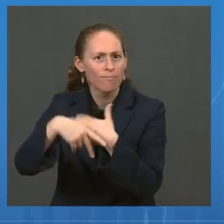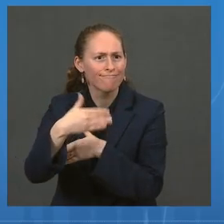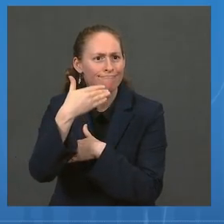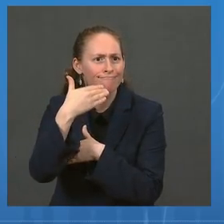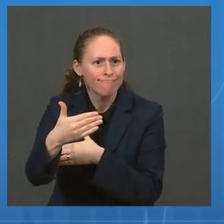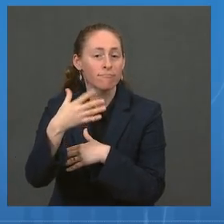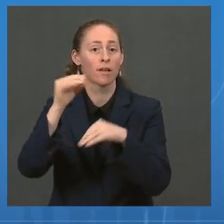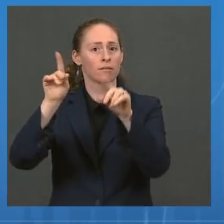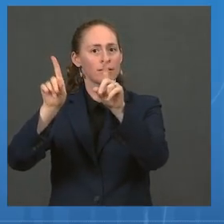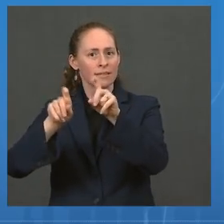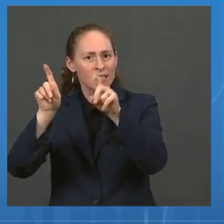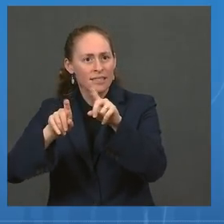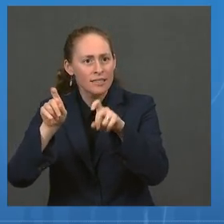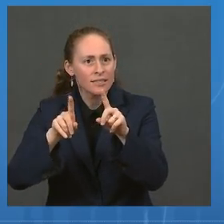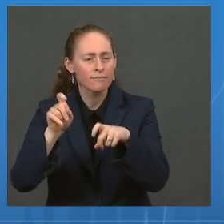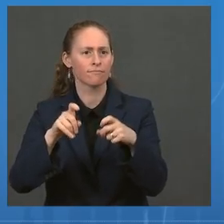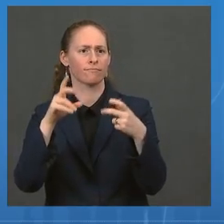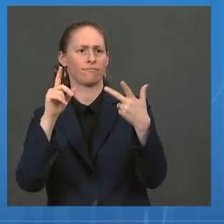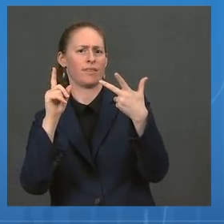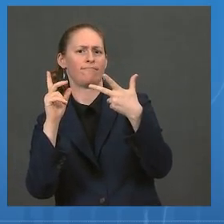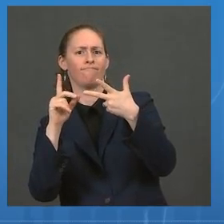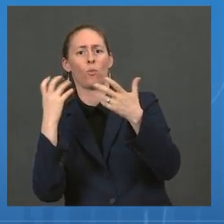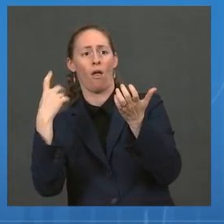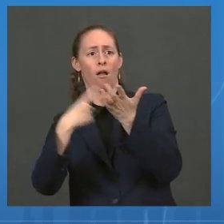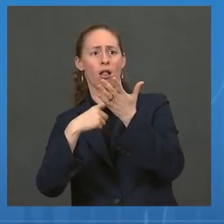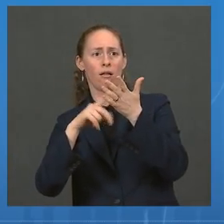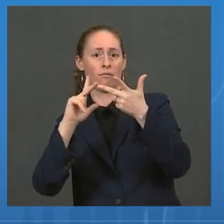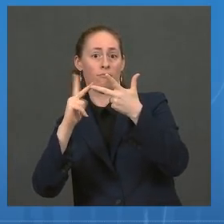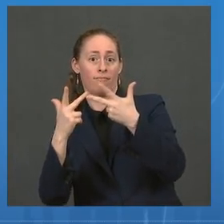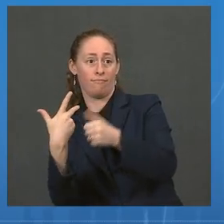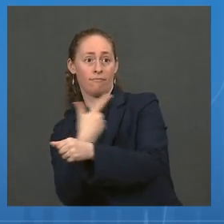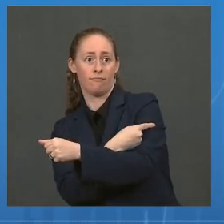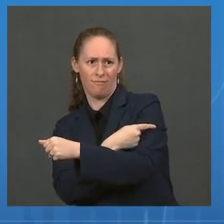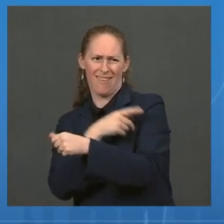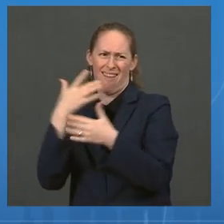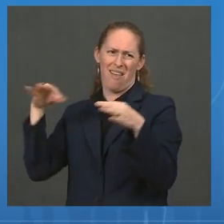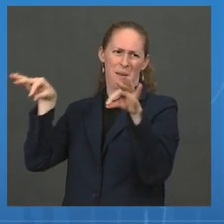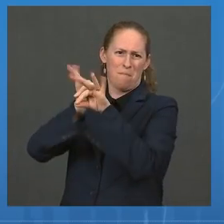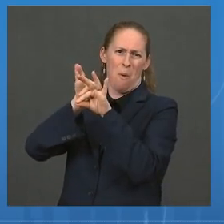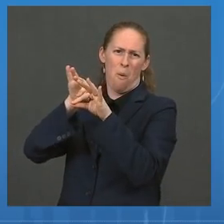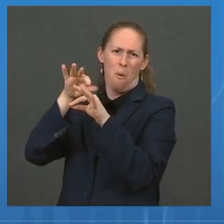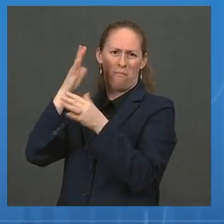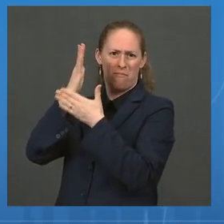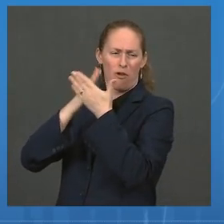three critical parts of the President's six-point plan to accelerate our path out of the pandemic.